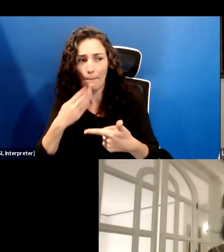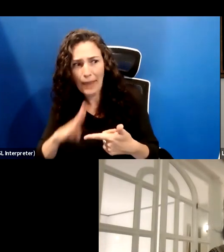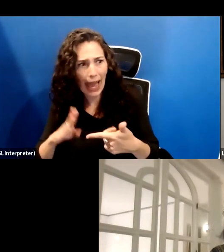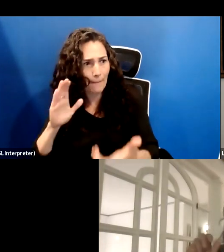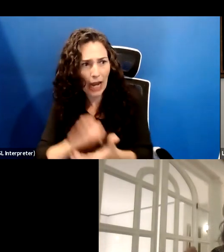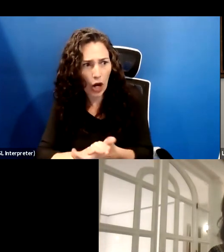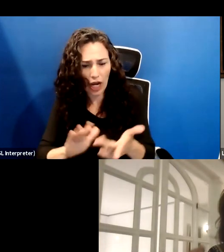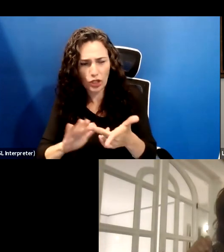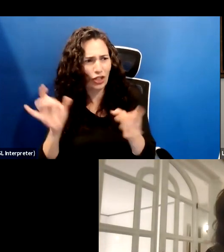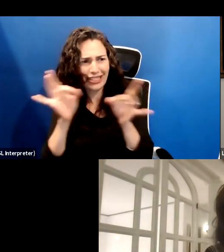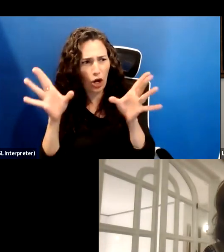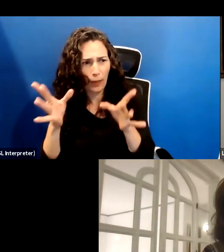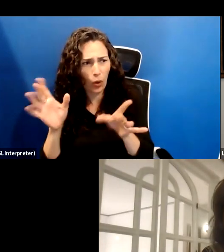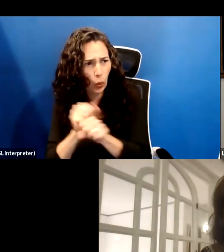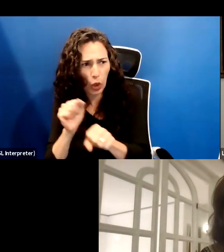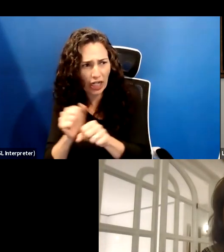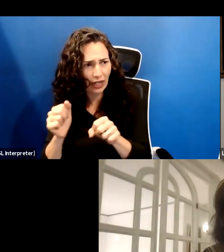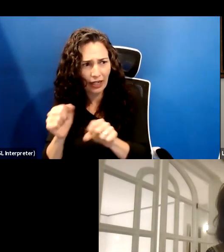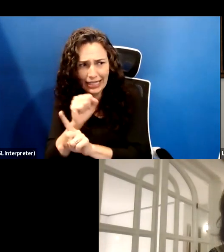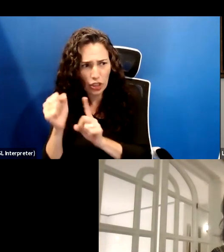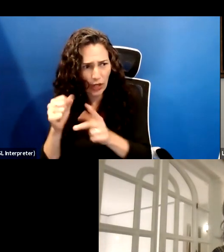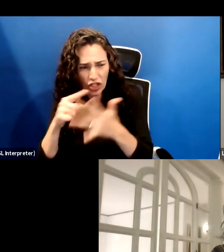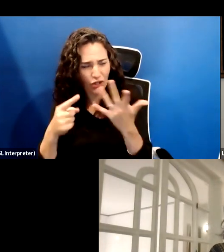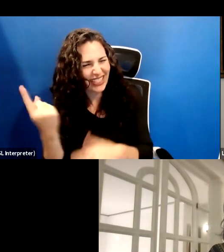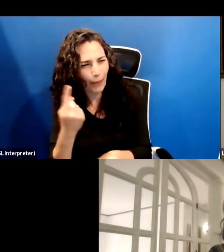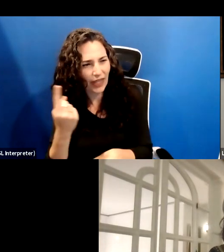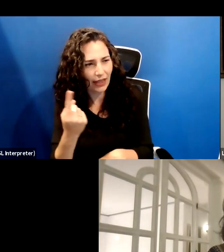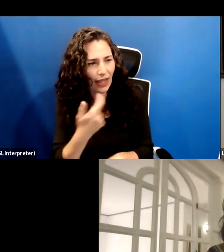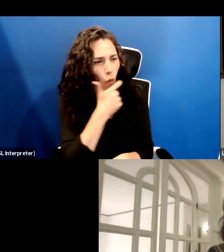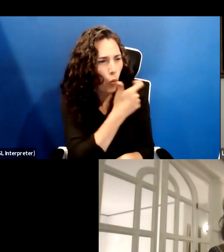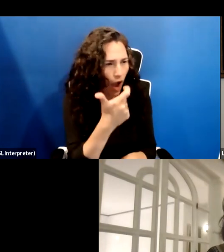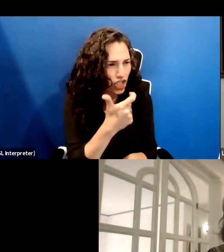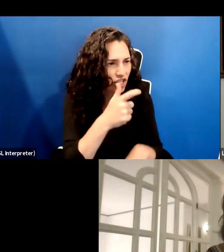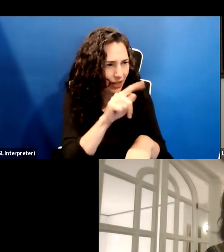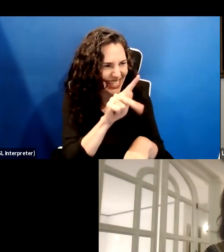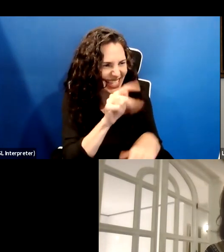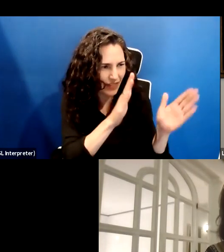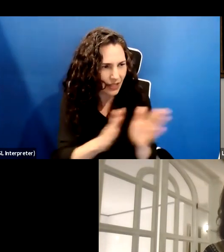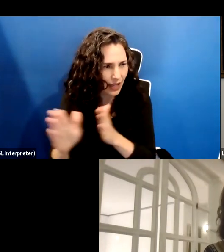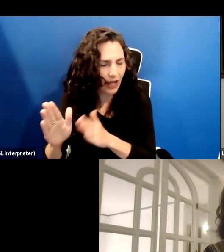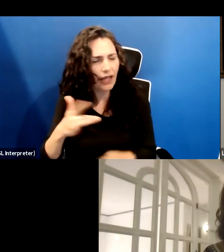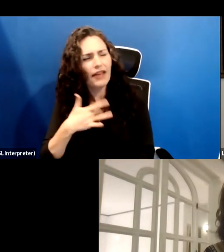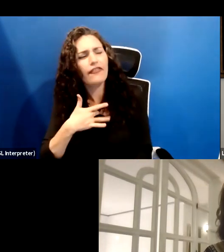But something that they've heard in the series has sort of, you know, open them up